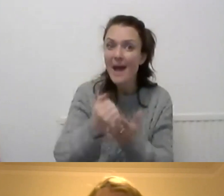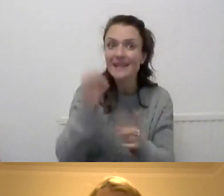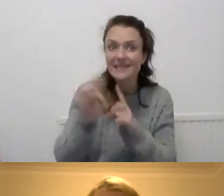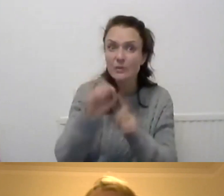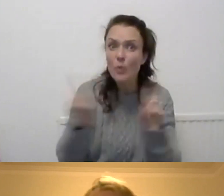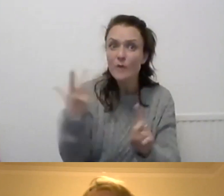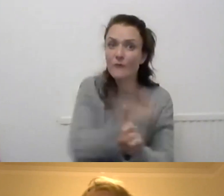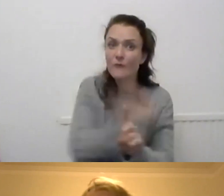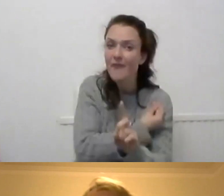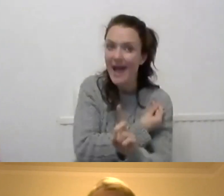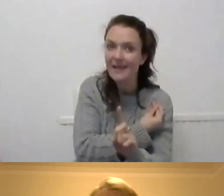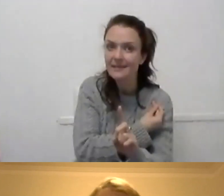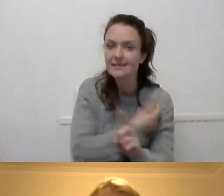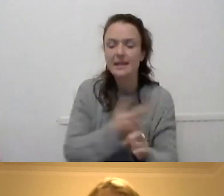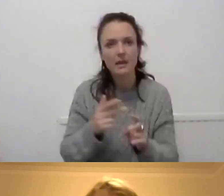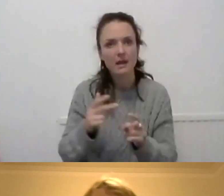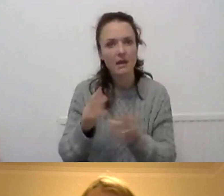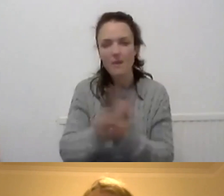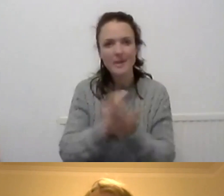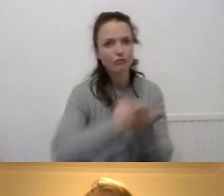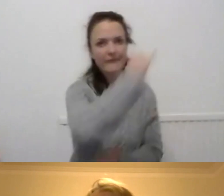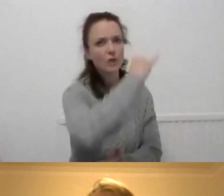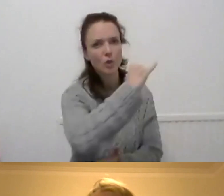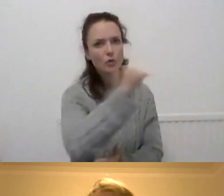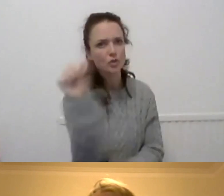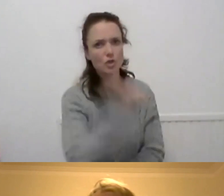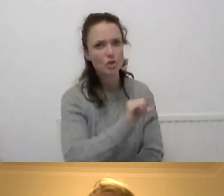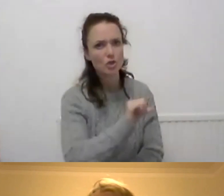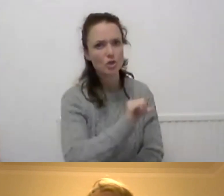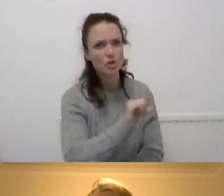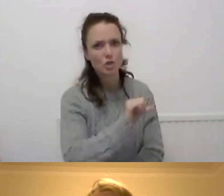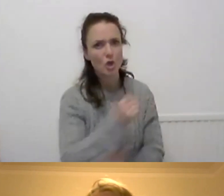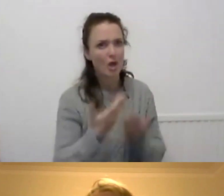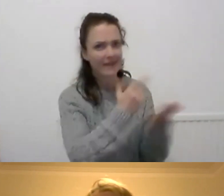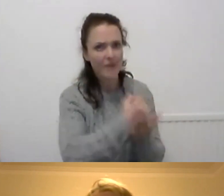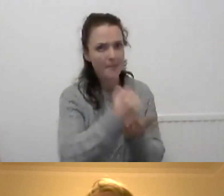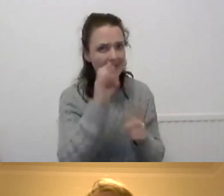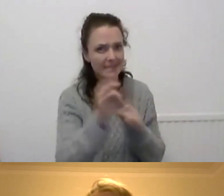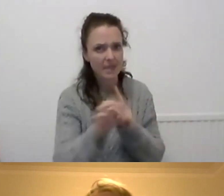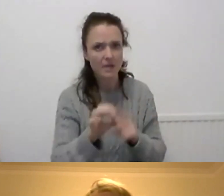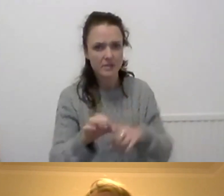there are a few a couple more questions we want to answer. So we're going back to the GPS, GPS,